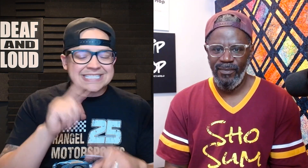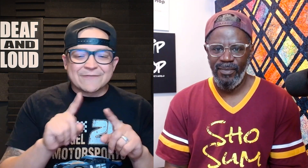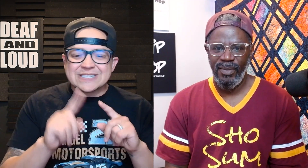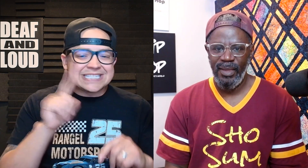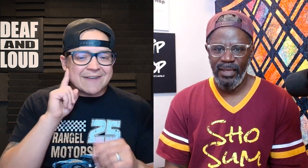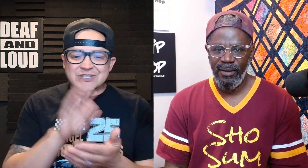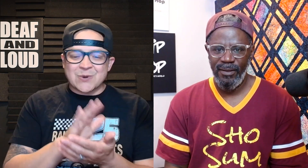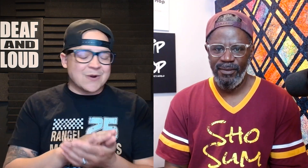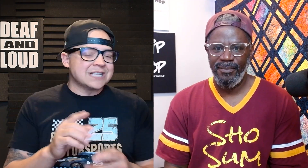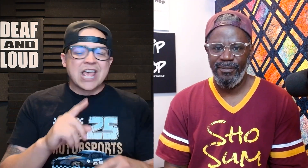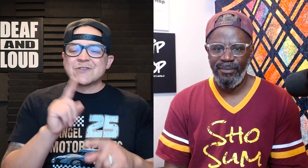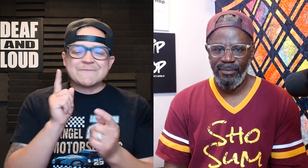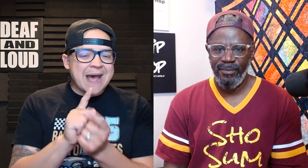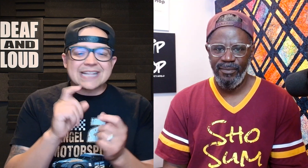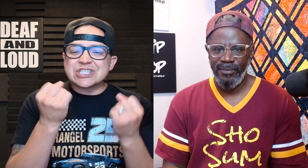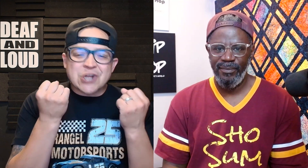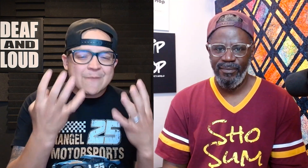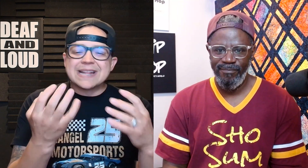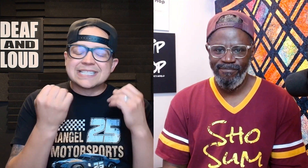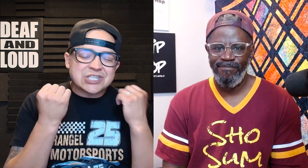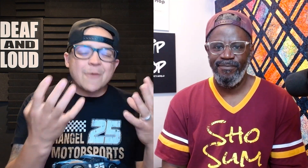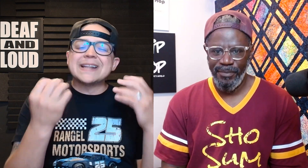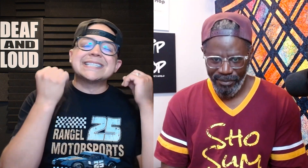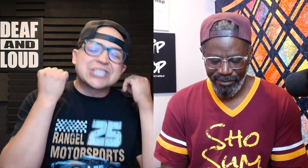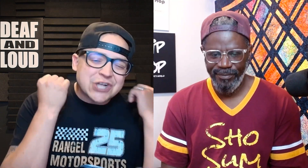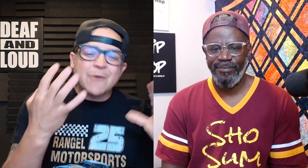different Deaf schools, you've met so many, so many,